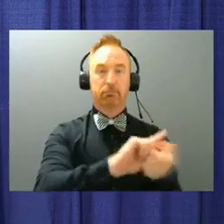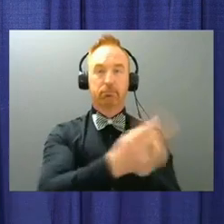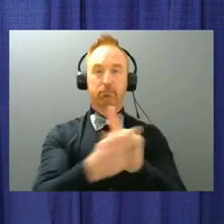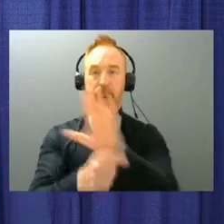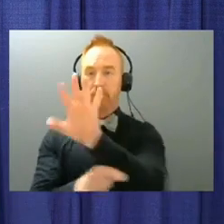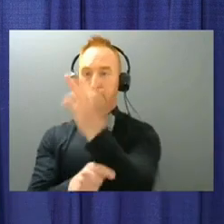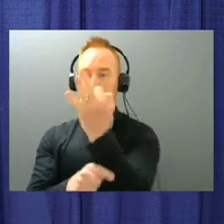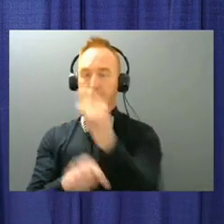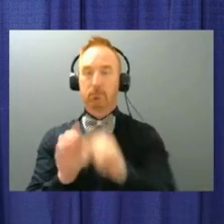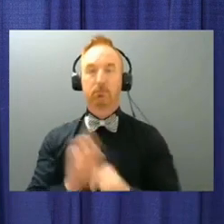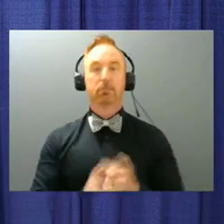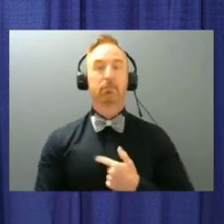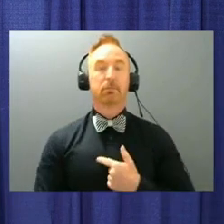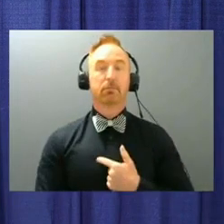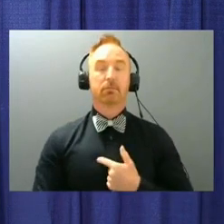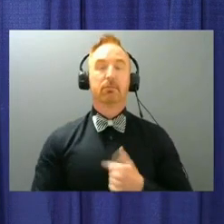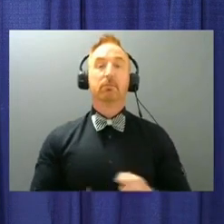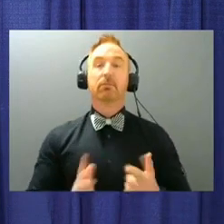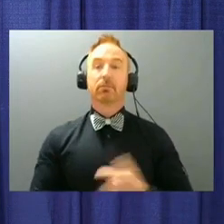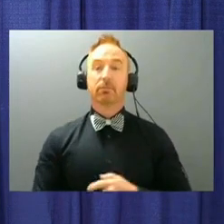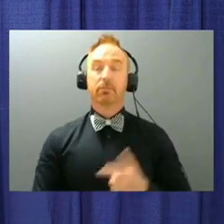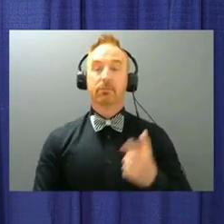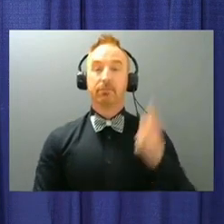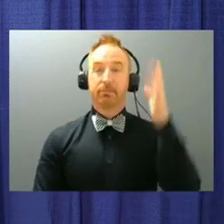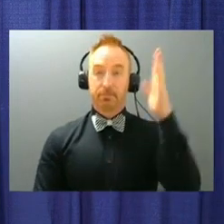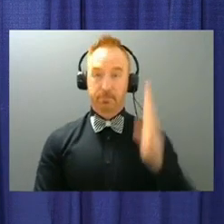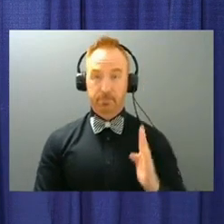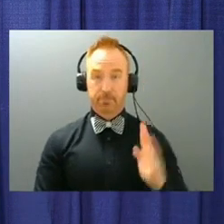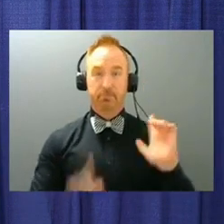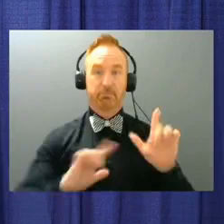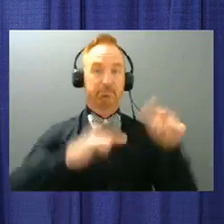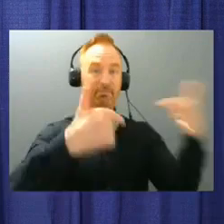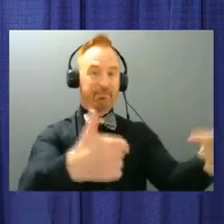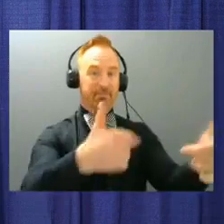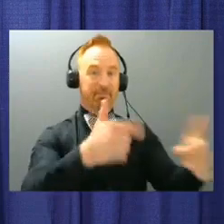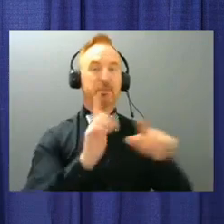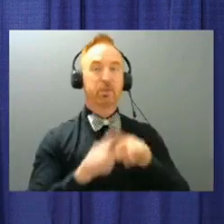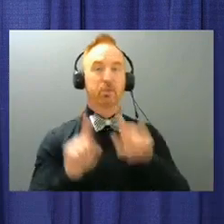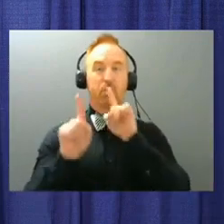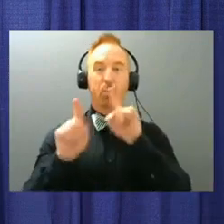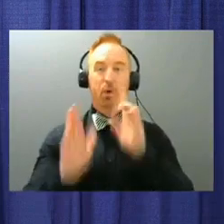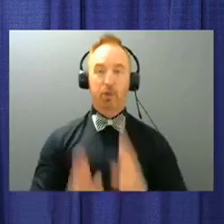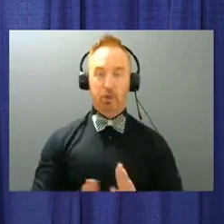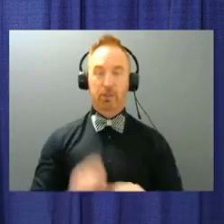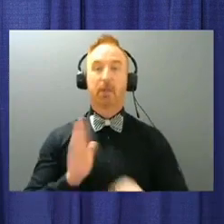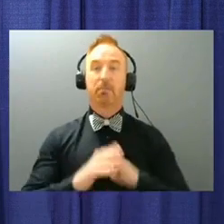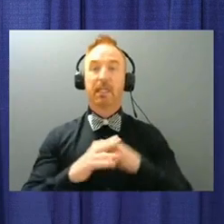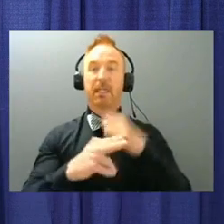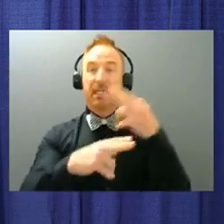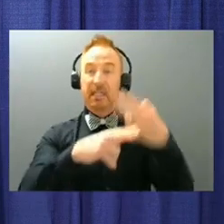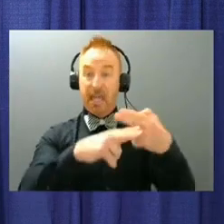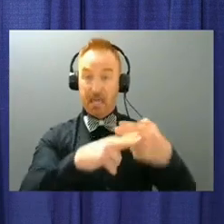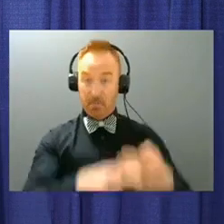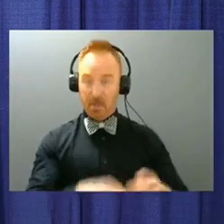go to questions from reporters. We will call you by name and you will each have one question plus one follow-up.